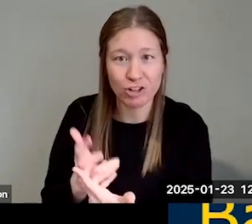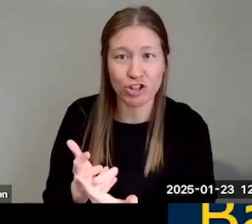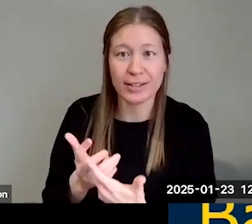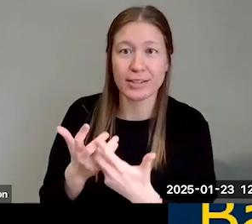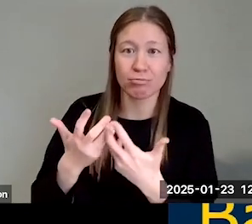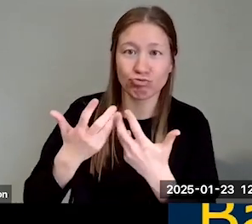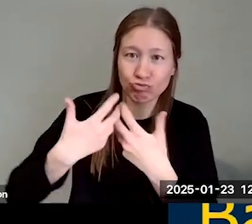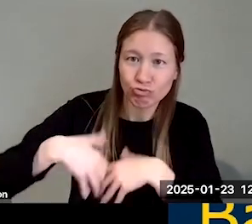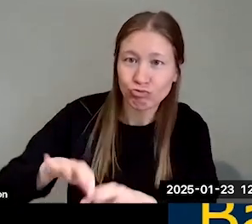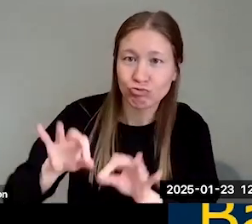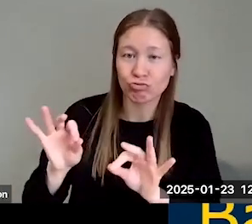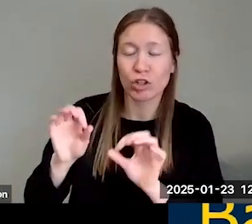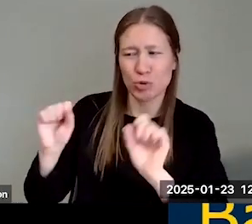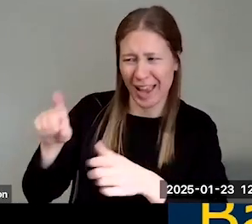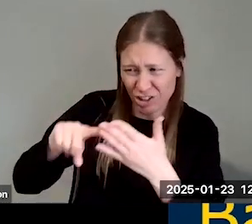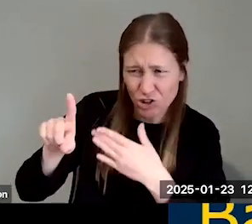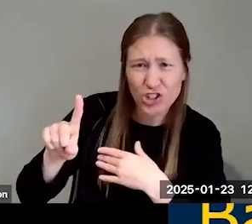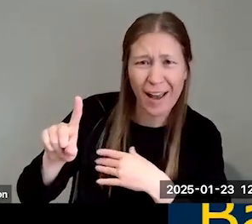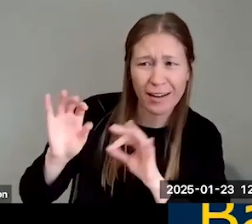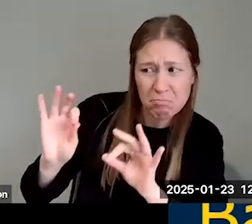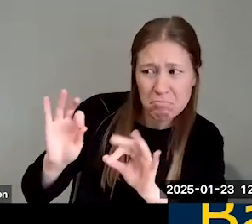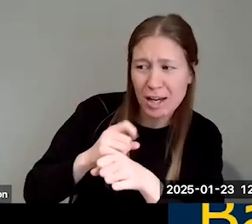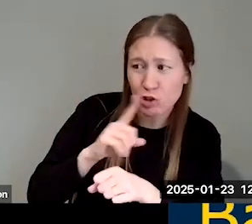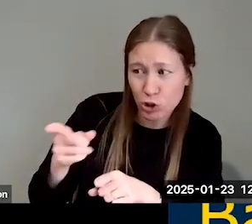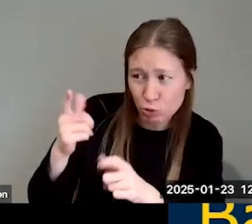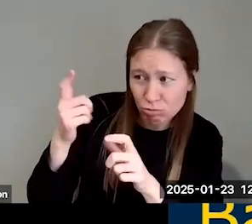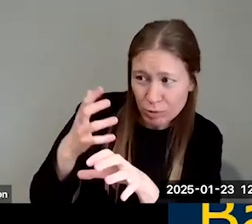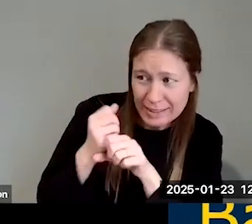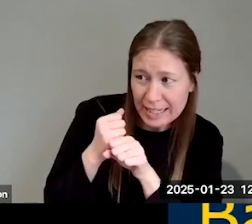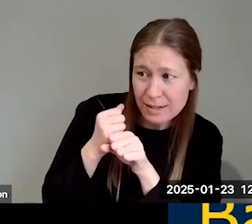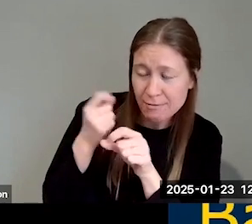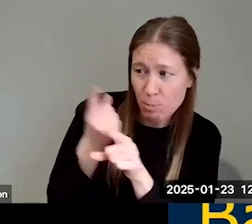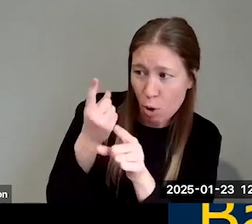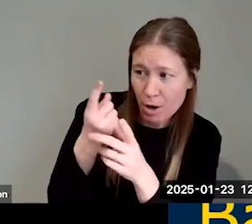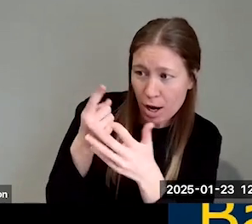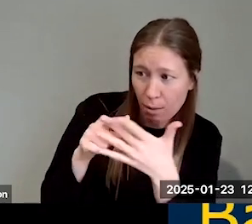that in employee's received the monitor or the software that they need.